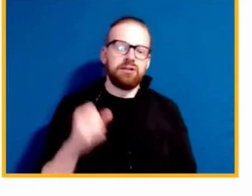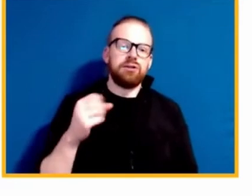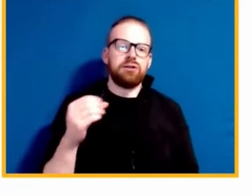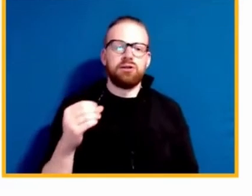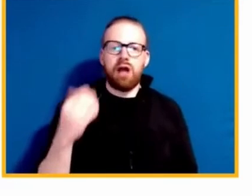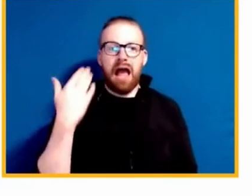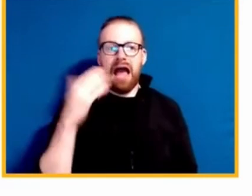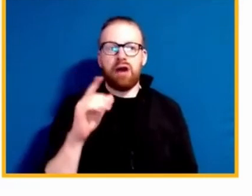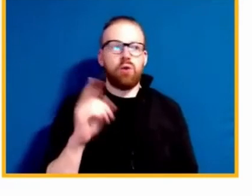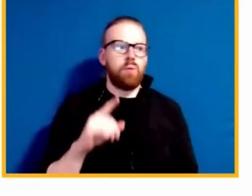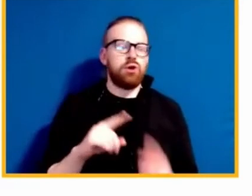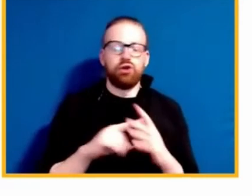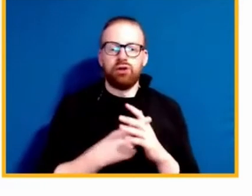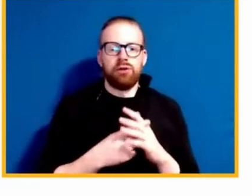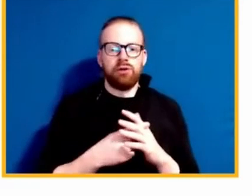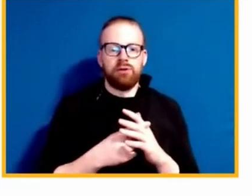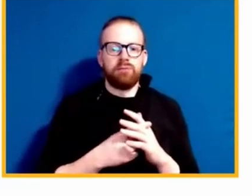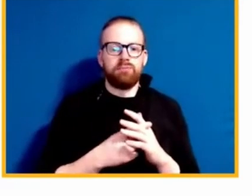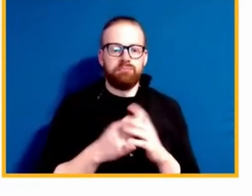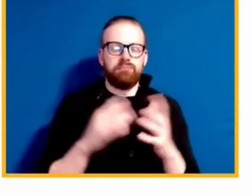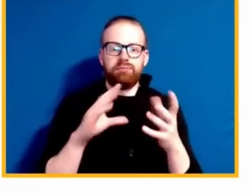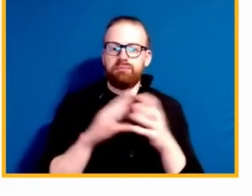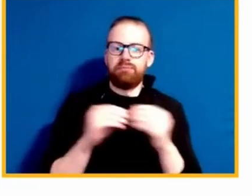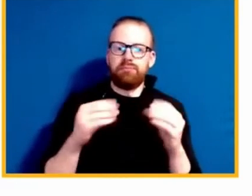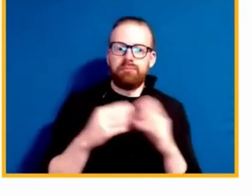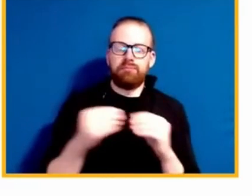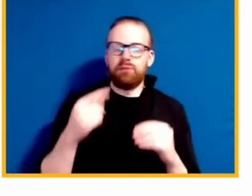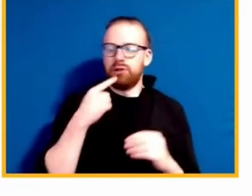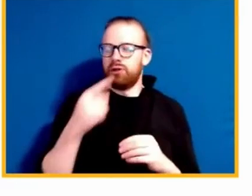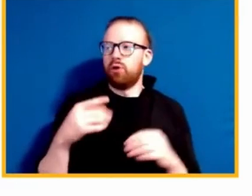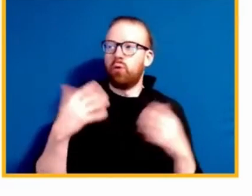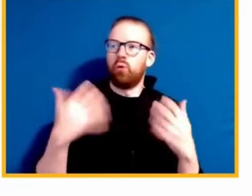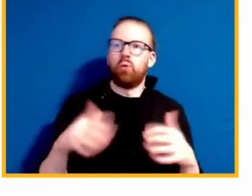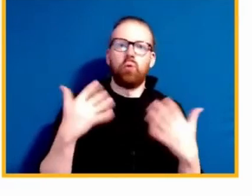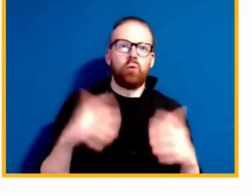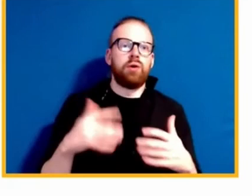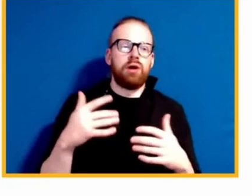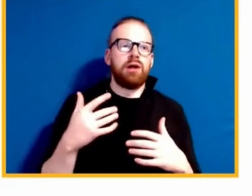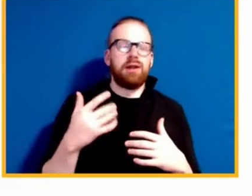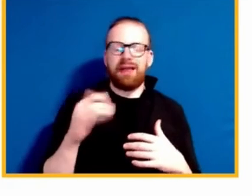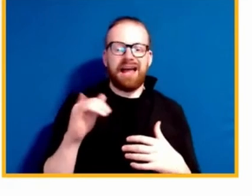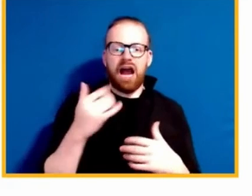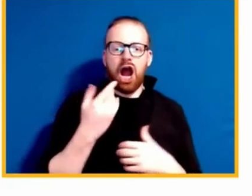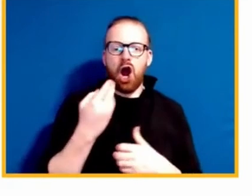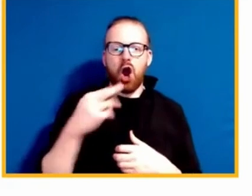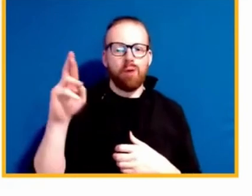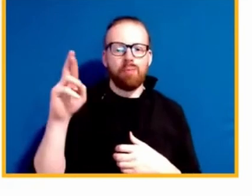I don't even know where to start because like storytelling wise, you knocked it out of the park because we're all kind of feeling the effects of